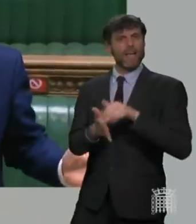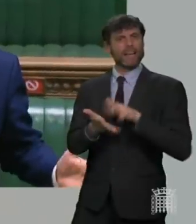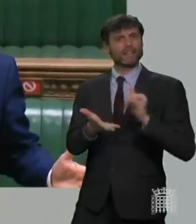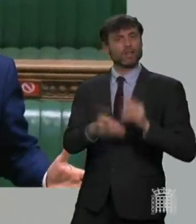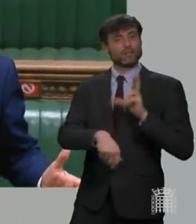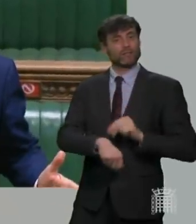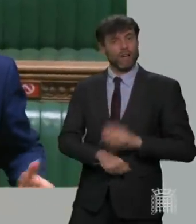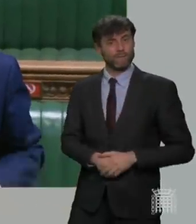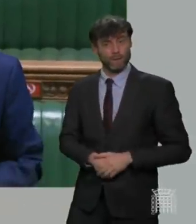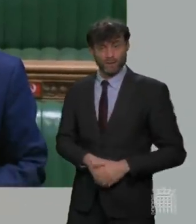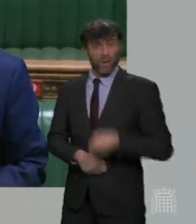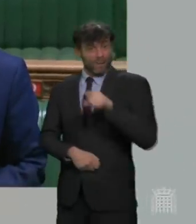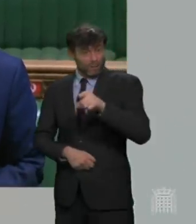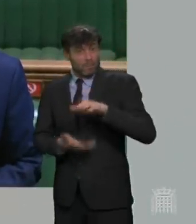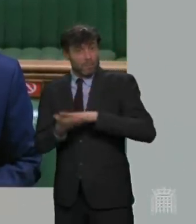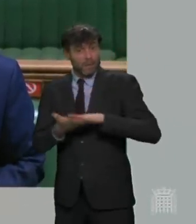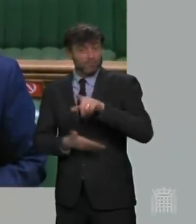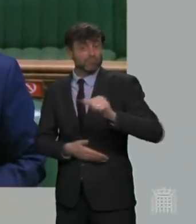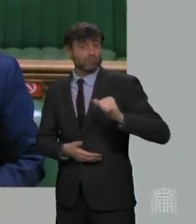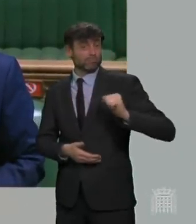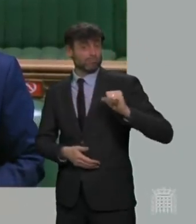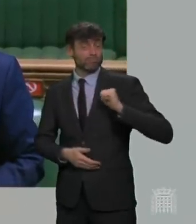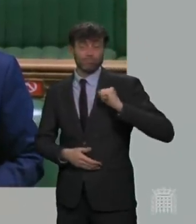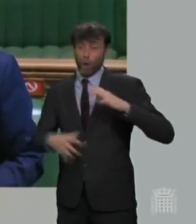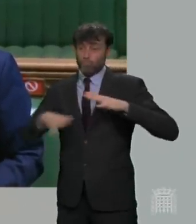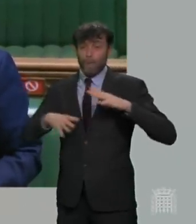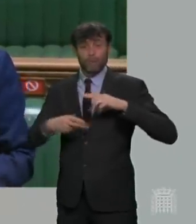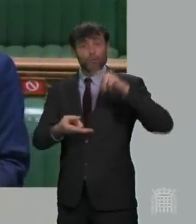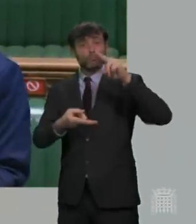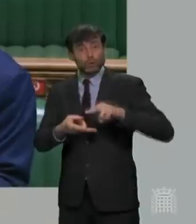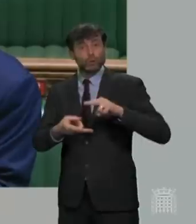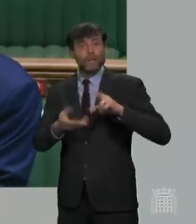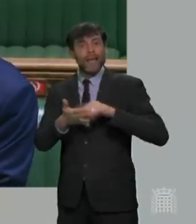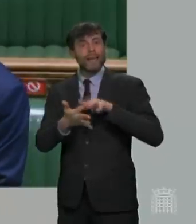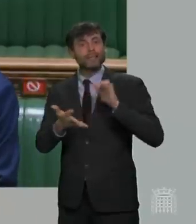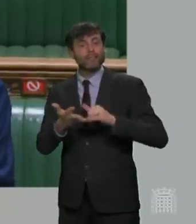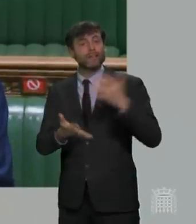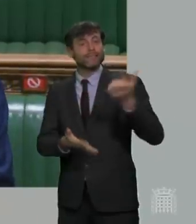pay for nurses; putting taxes up on families. He has had the opportunity to change course,